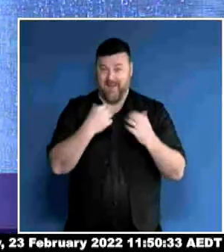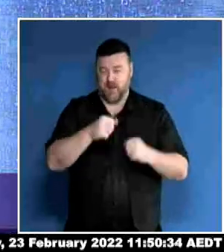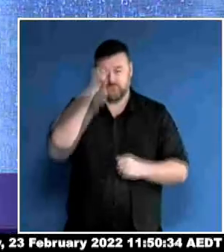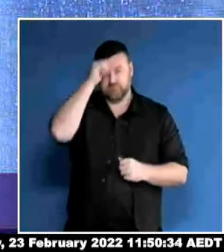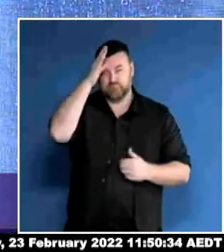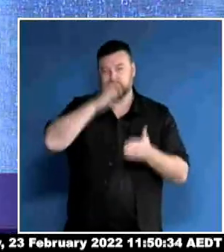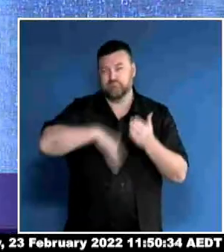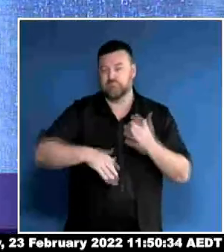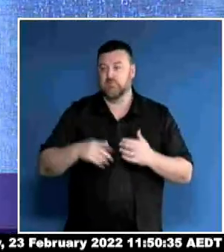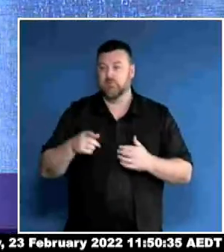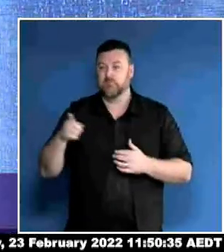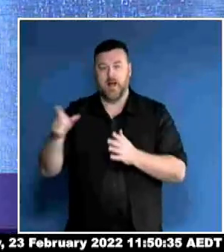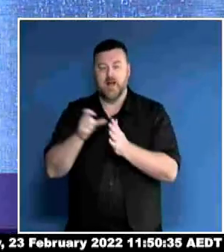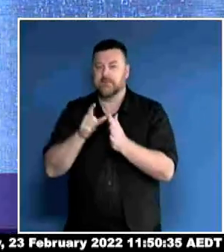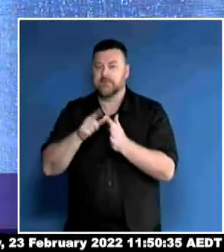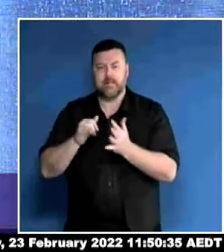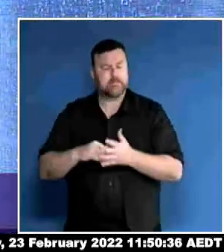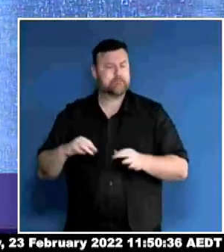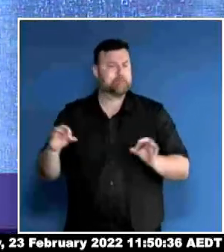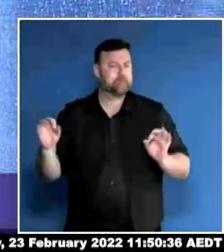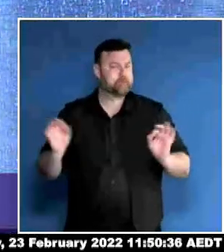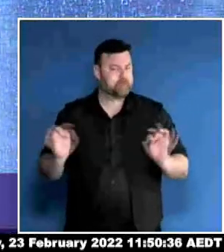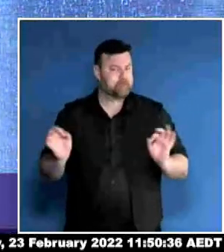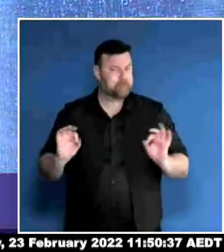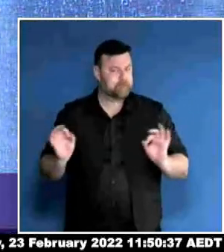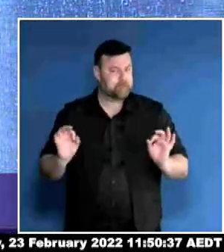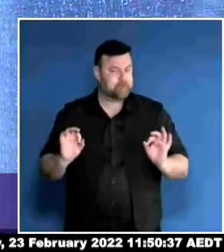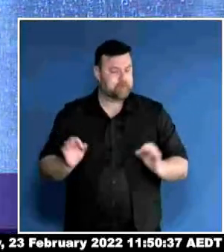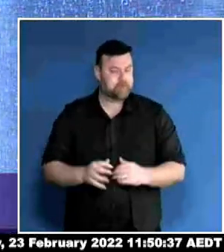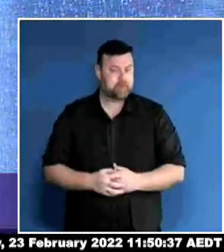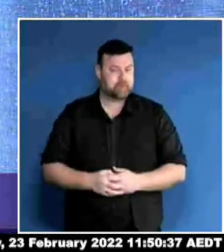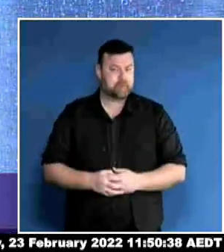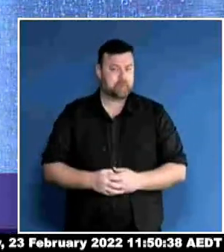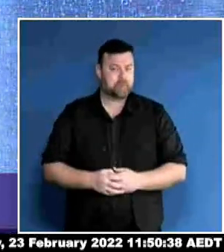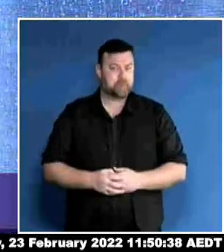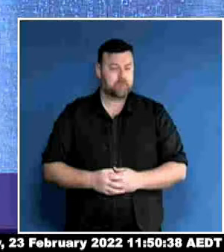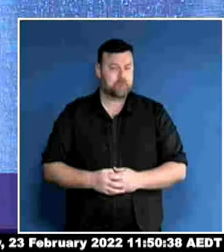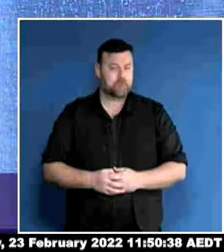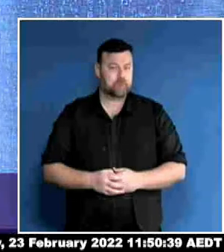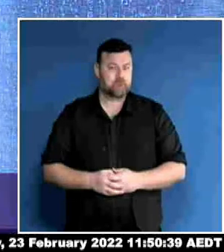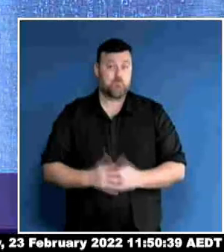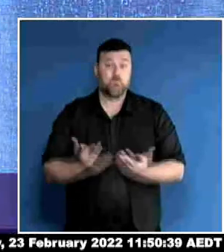What is the consequence of this for the young people that they support that you speak